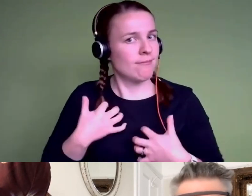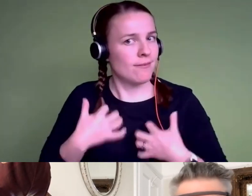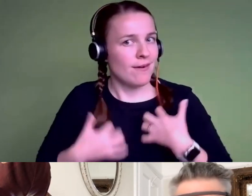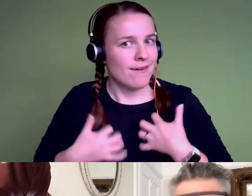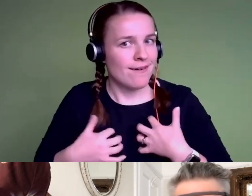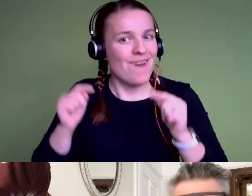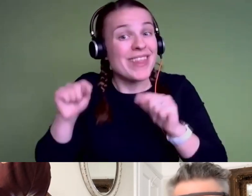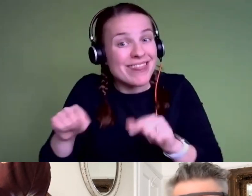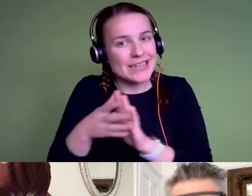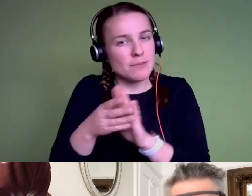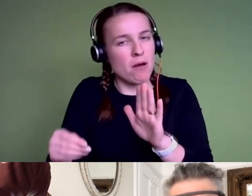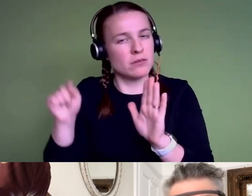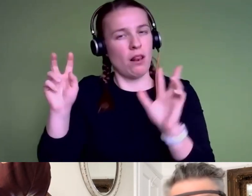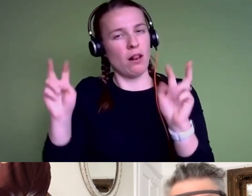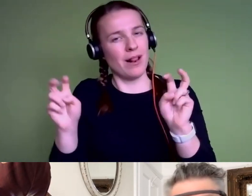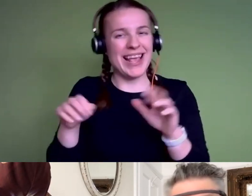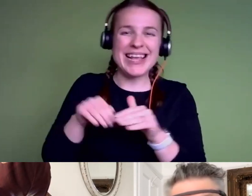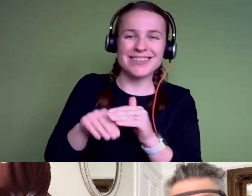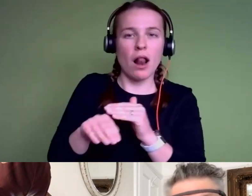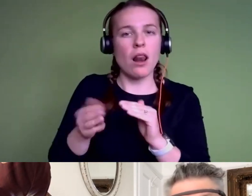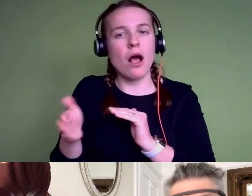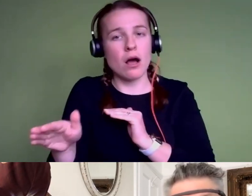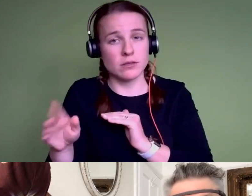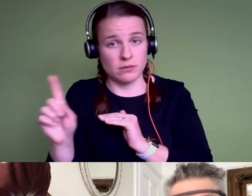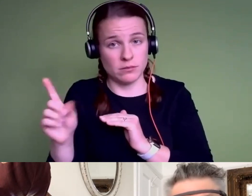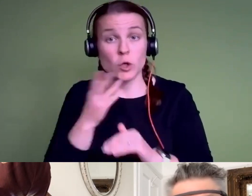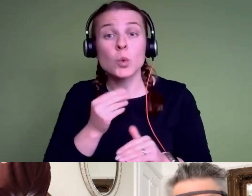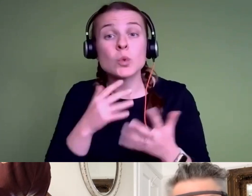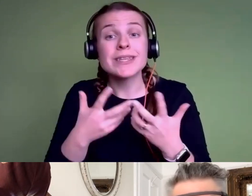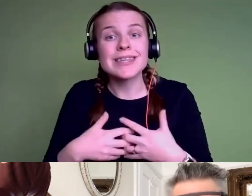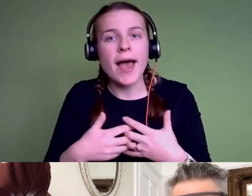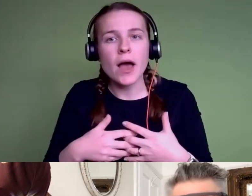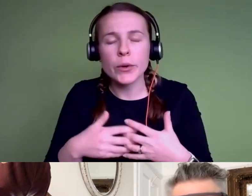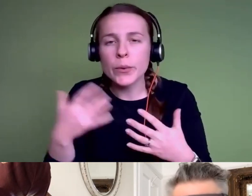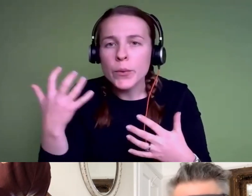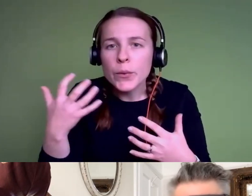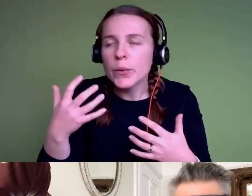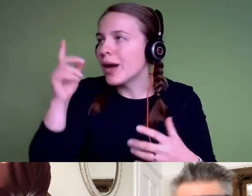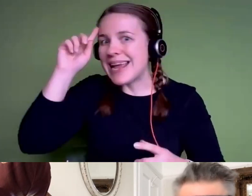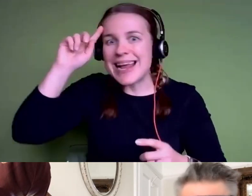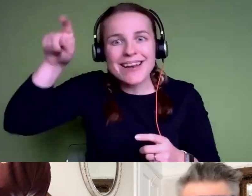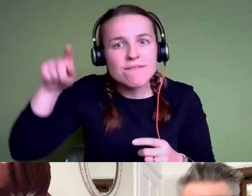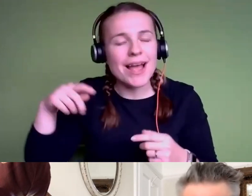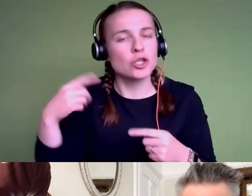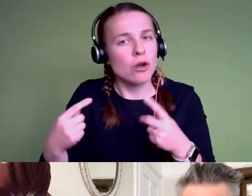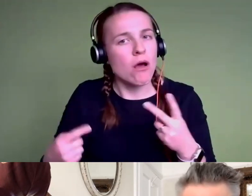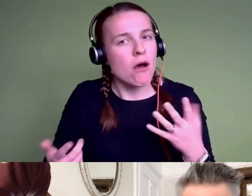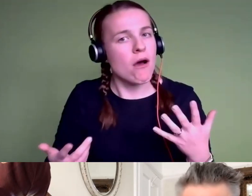I will not go into it too much, because that is what Justin is here for but the thing for us